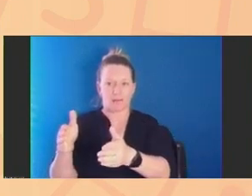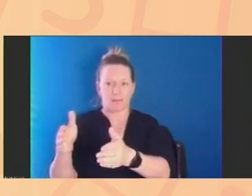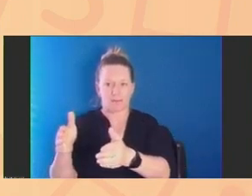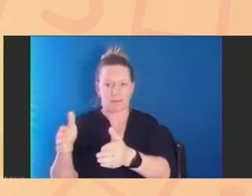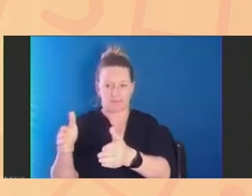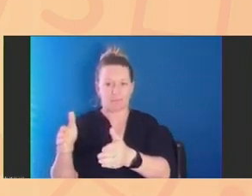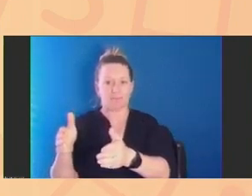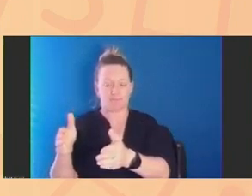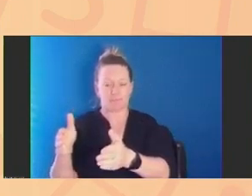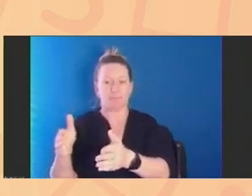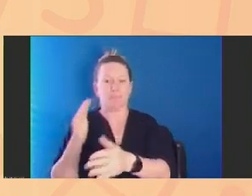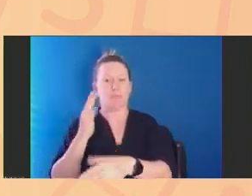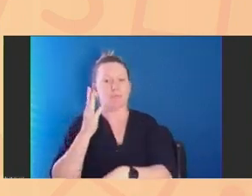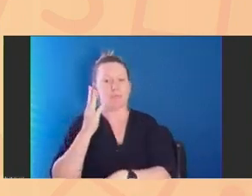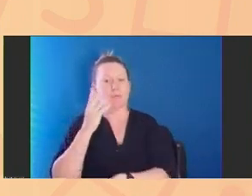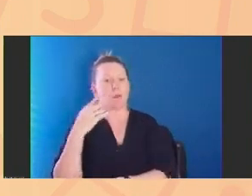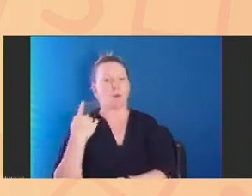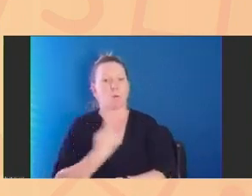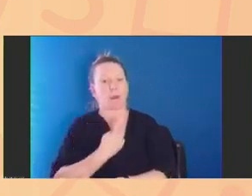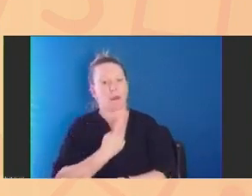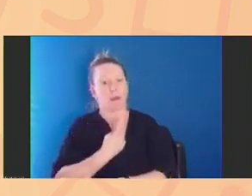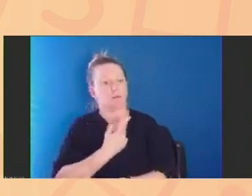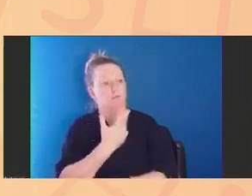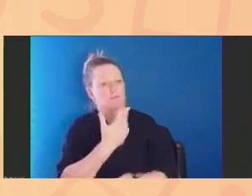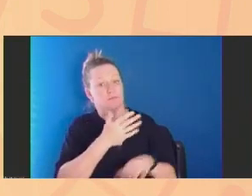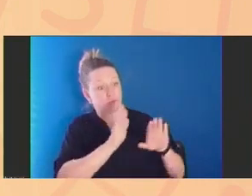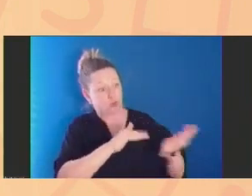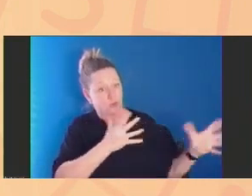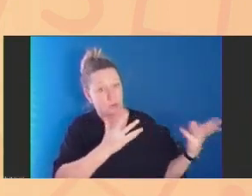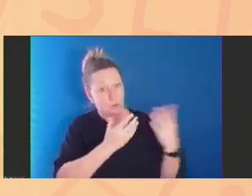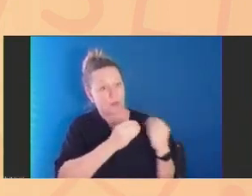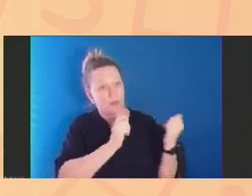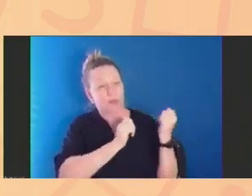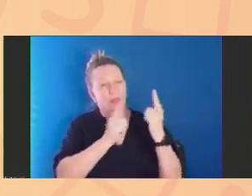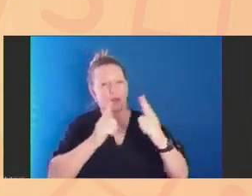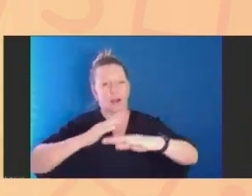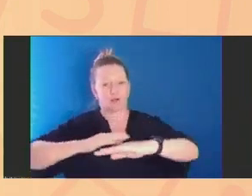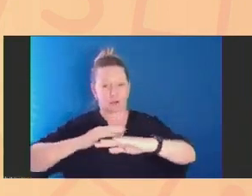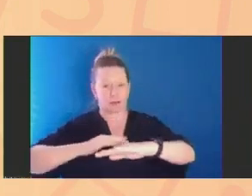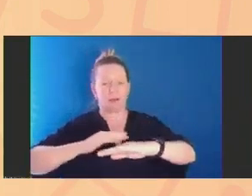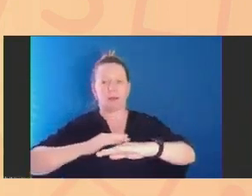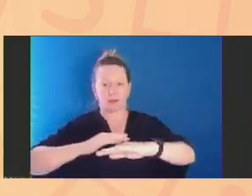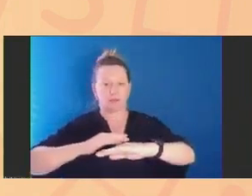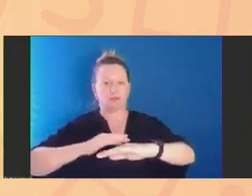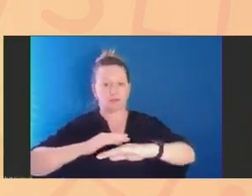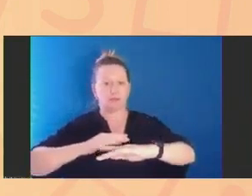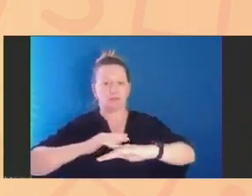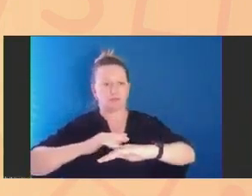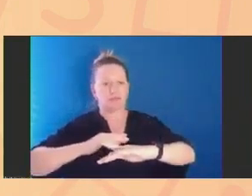with children and that's how we tell our story by getting down to their level and introducing